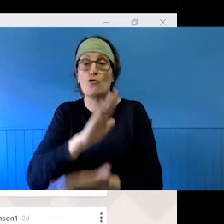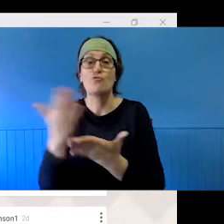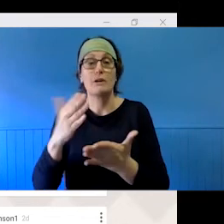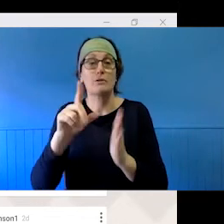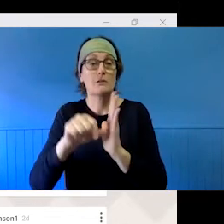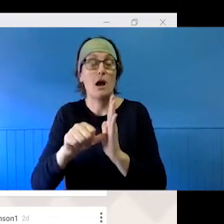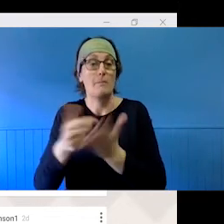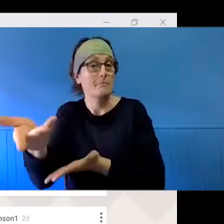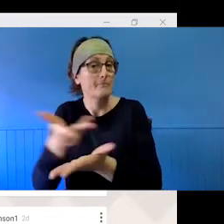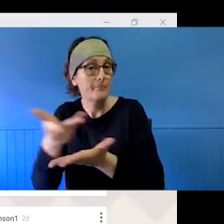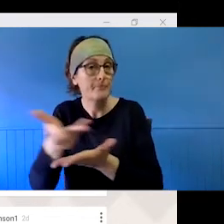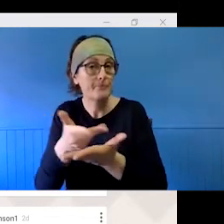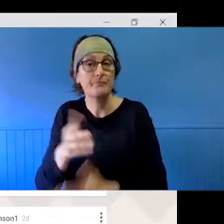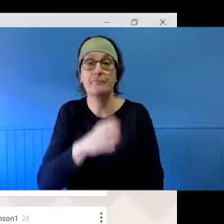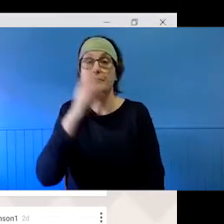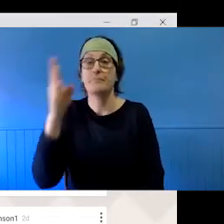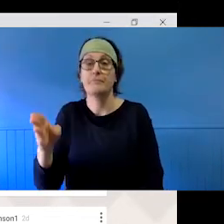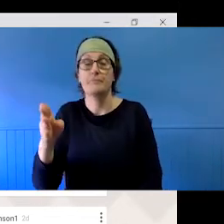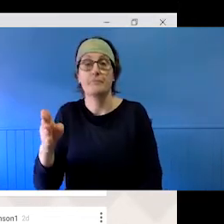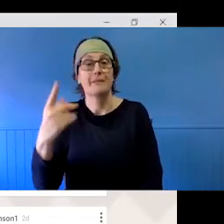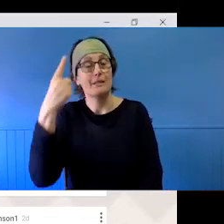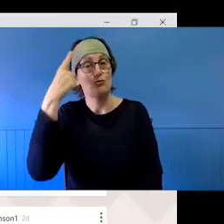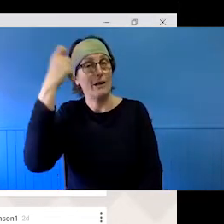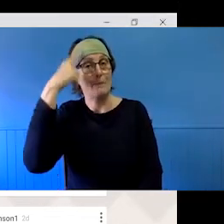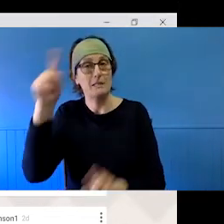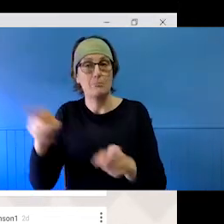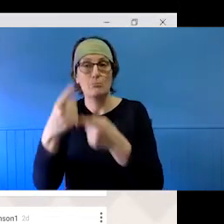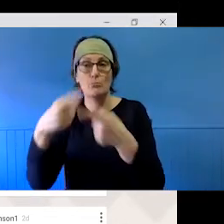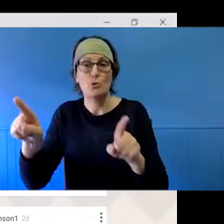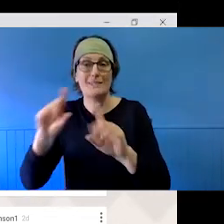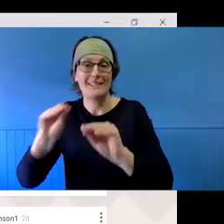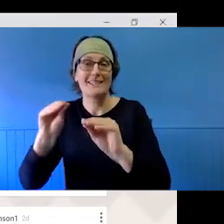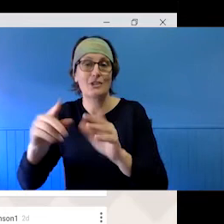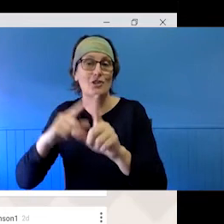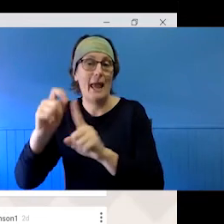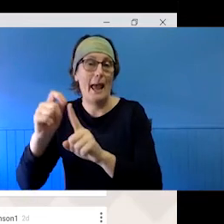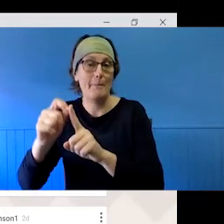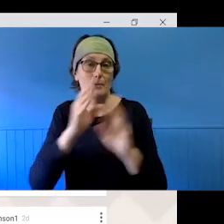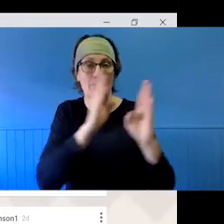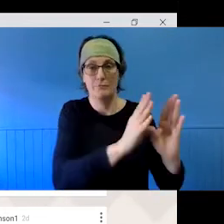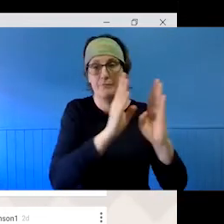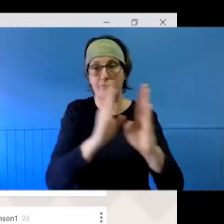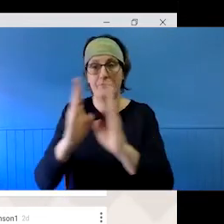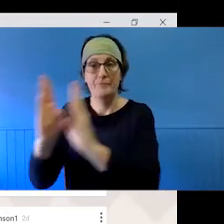interactivity, and the final one is recommended music teaching apps.